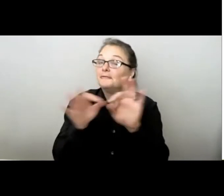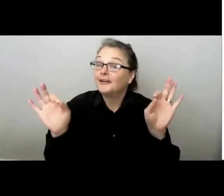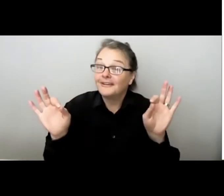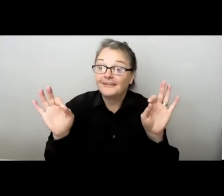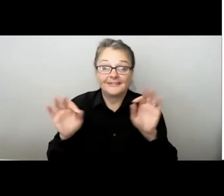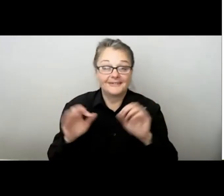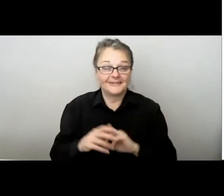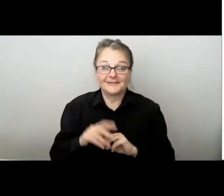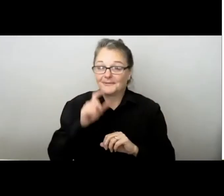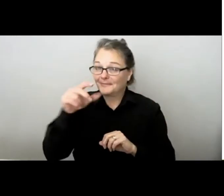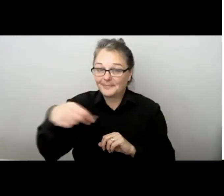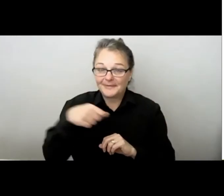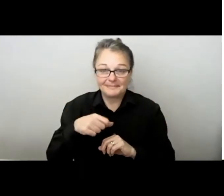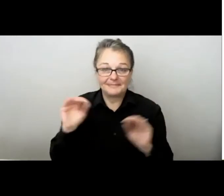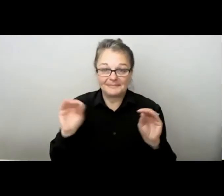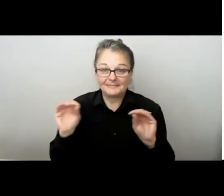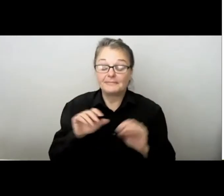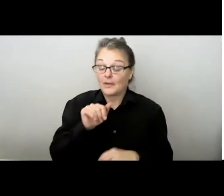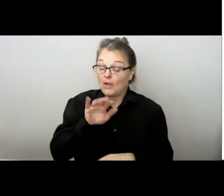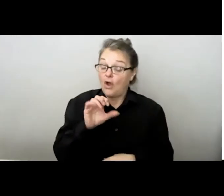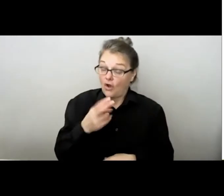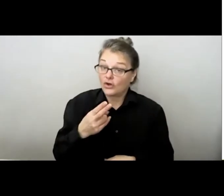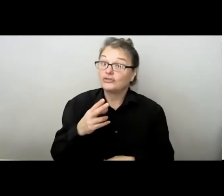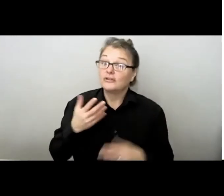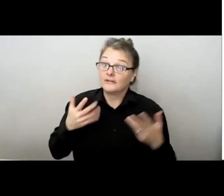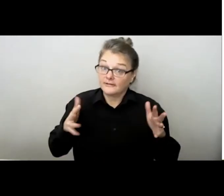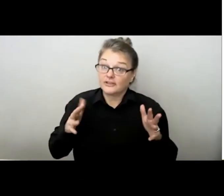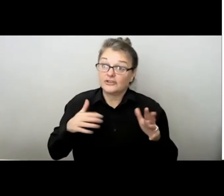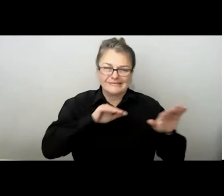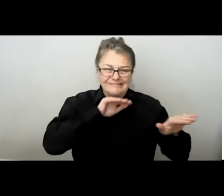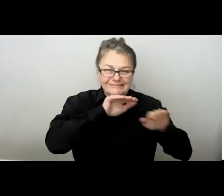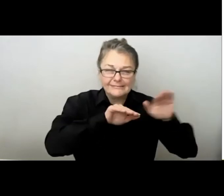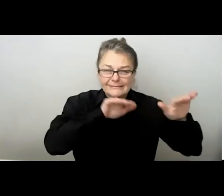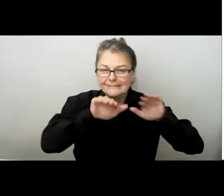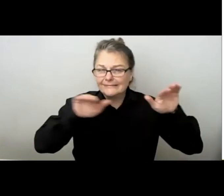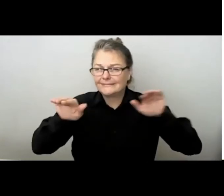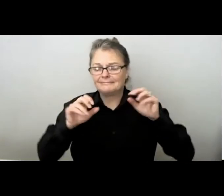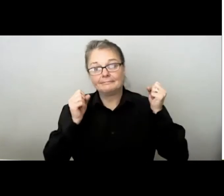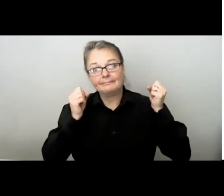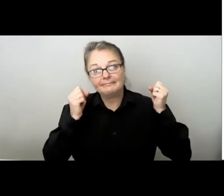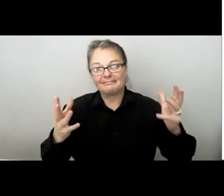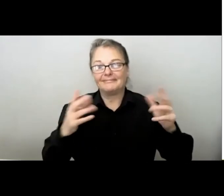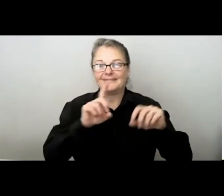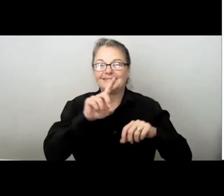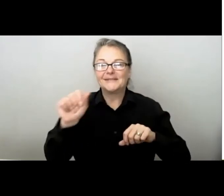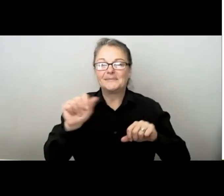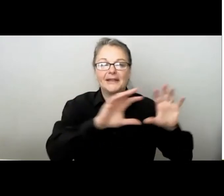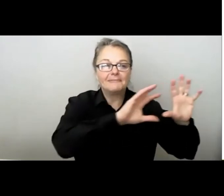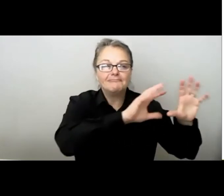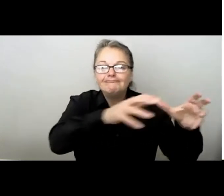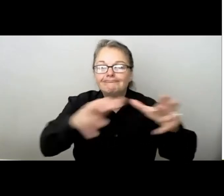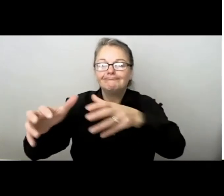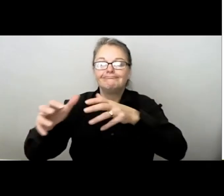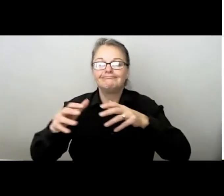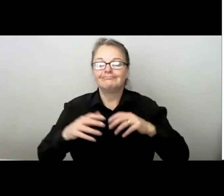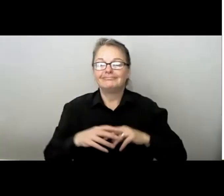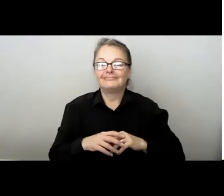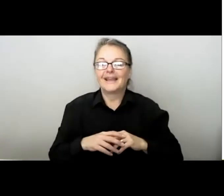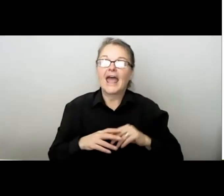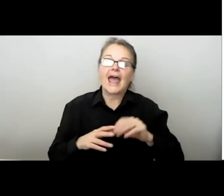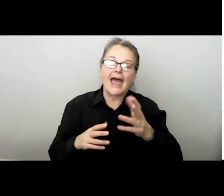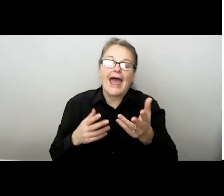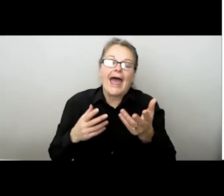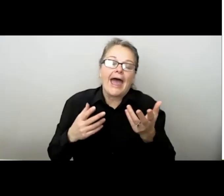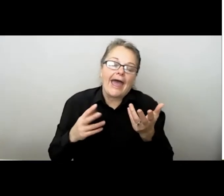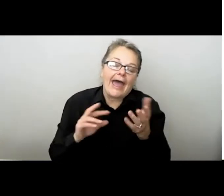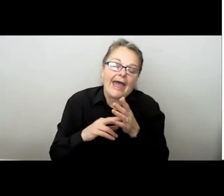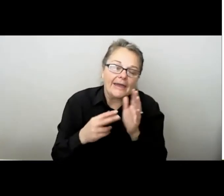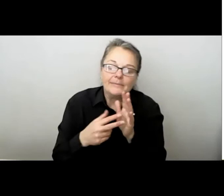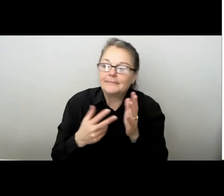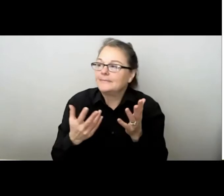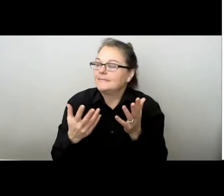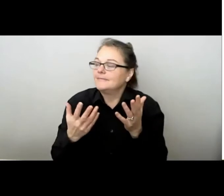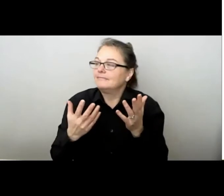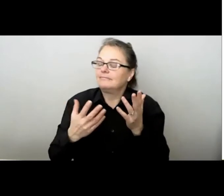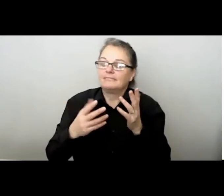DISABILITY COMMUNITIES – AND BY THAT I MEANS IN TERMS OF FLYERS, VLOGS AND THE INVITATIONS